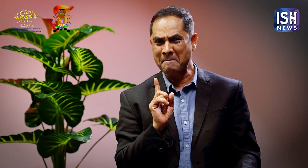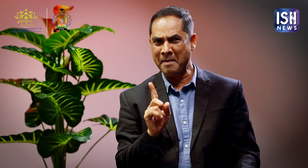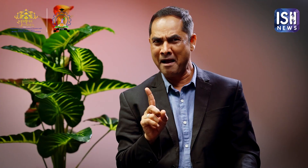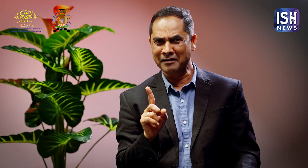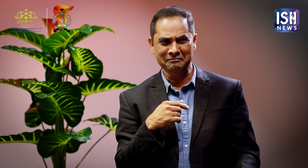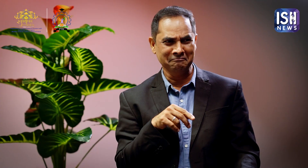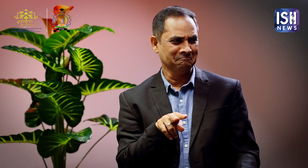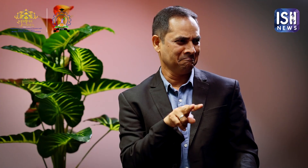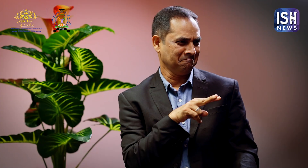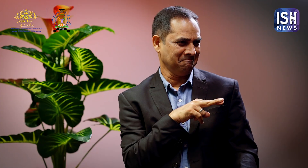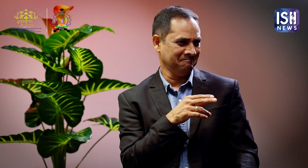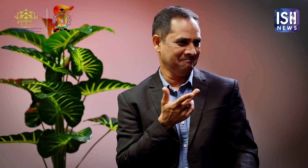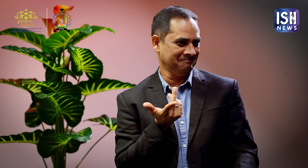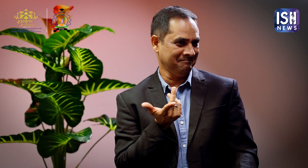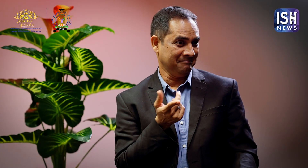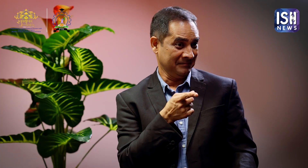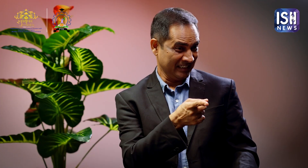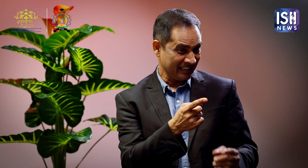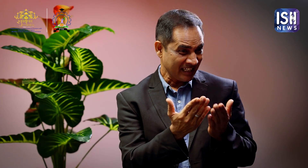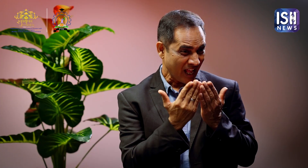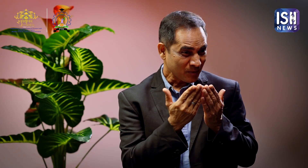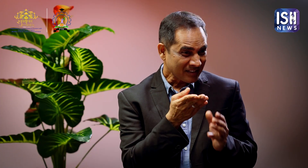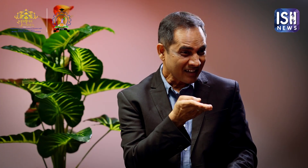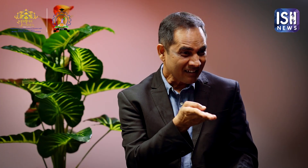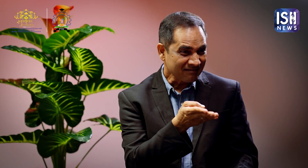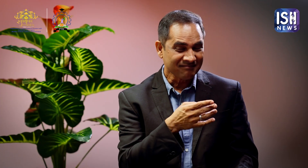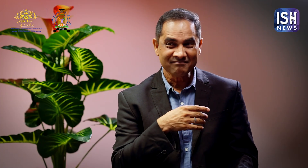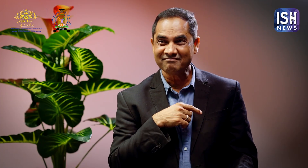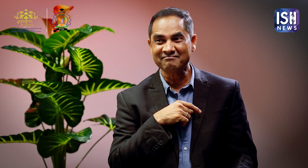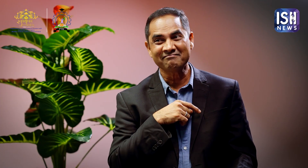However, I wasn’t satisfied with how the children were being taught.